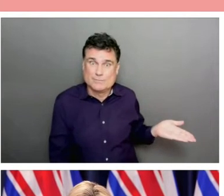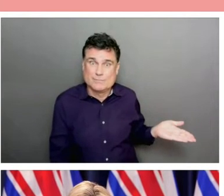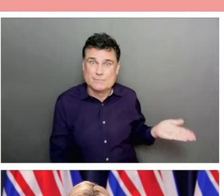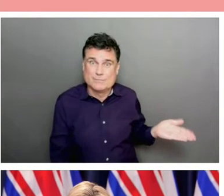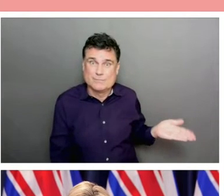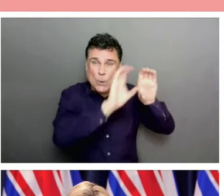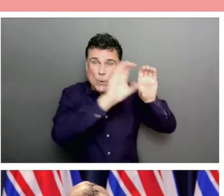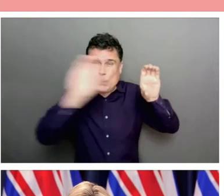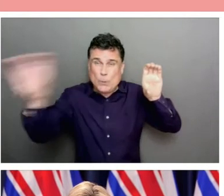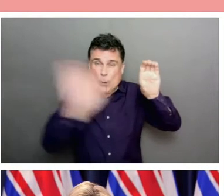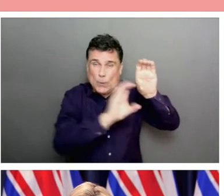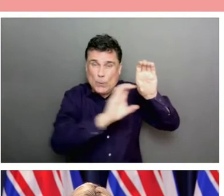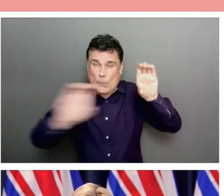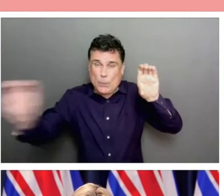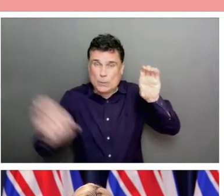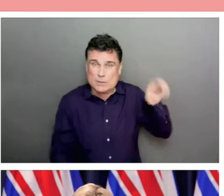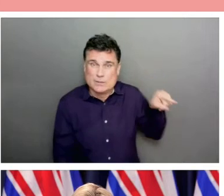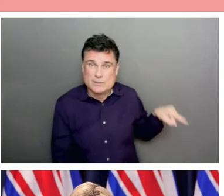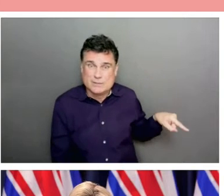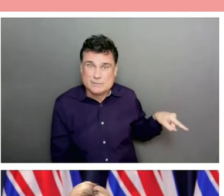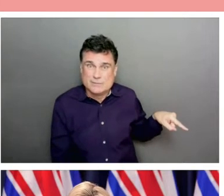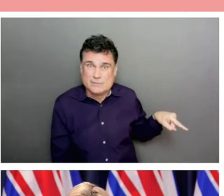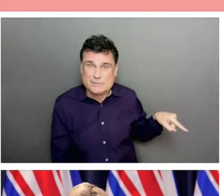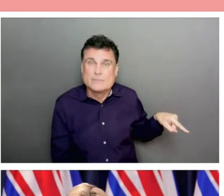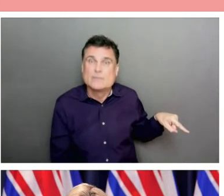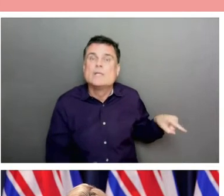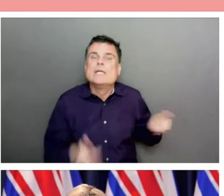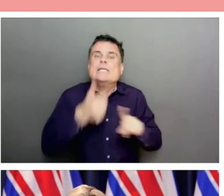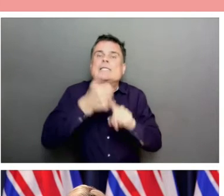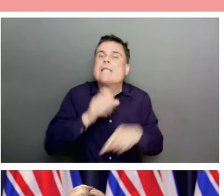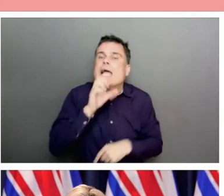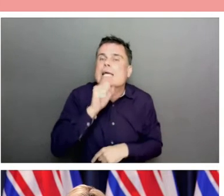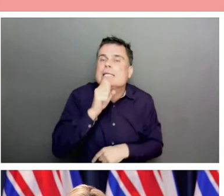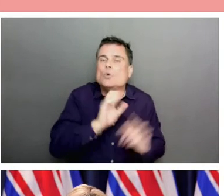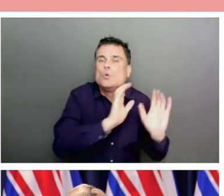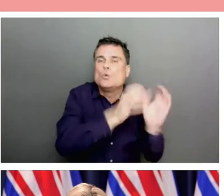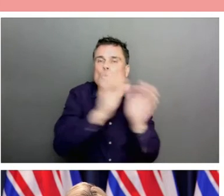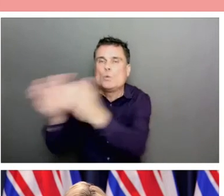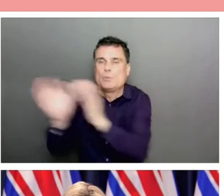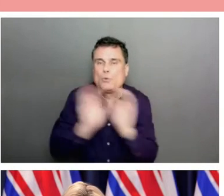children as well. There are two graphs that look at 5 to 12